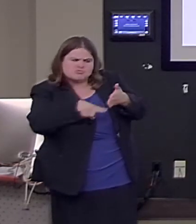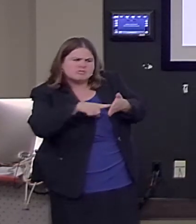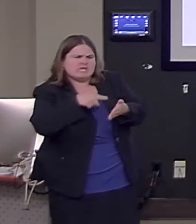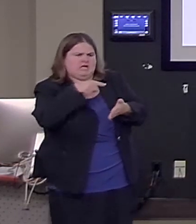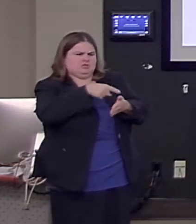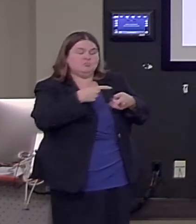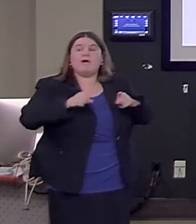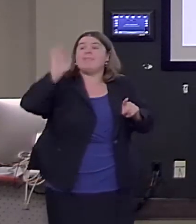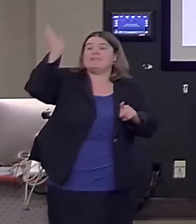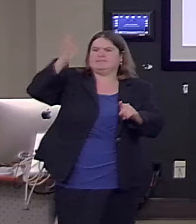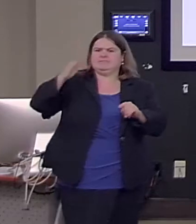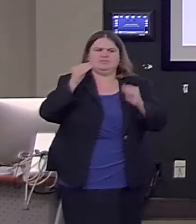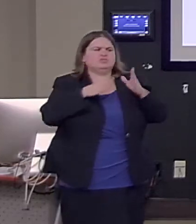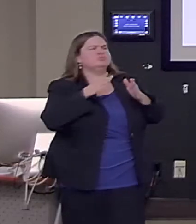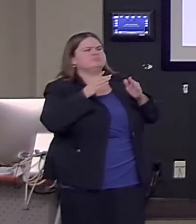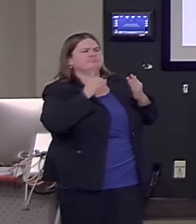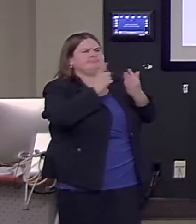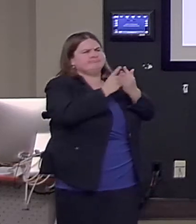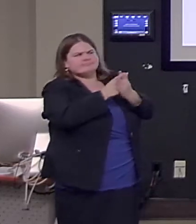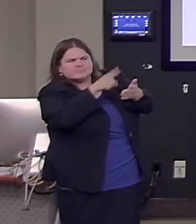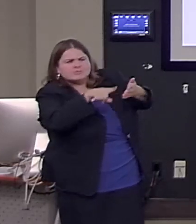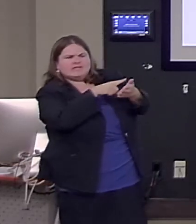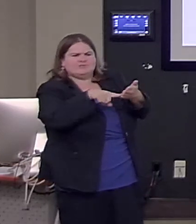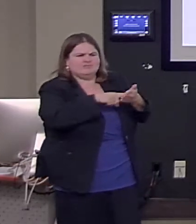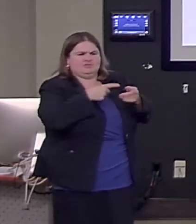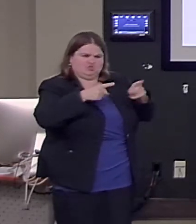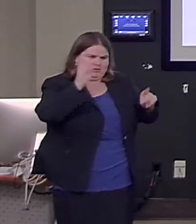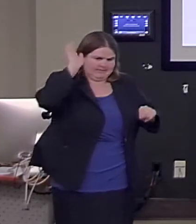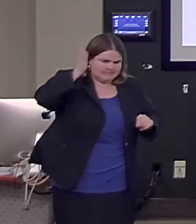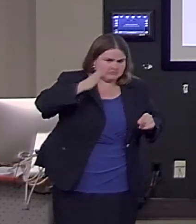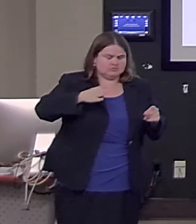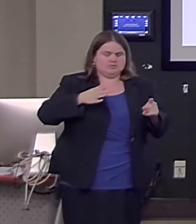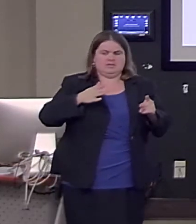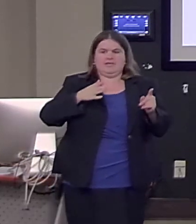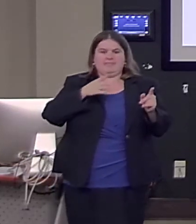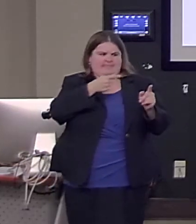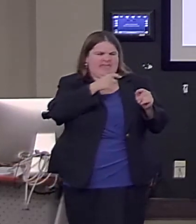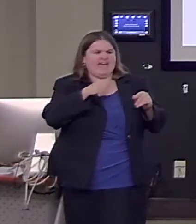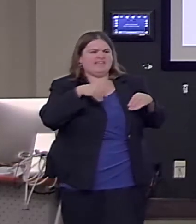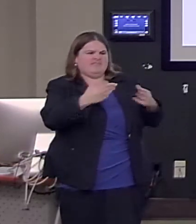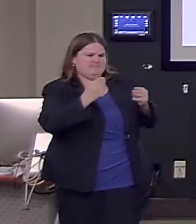they were giving the speech. Then they had to have this math test in which they had